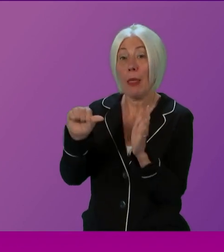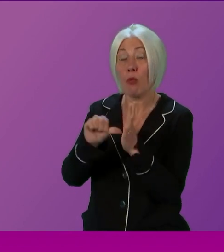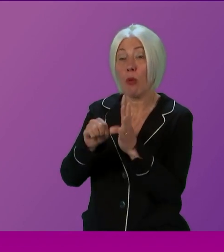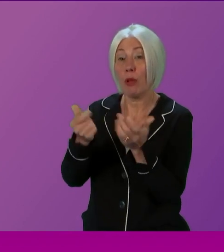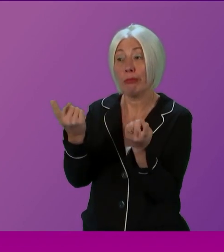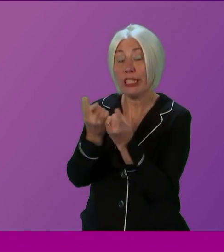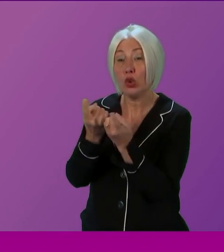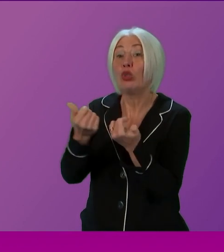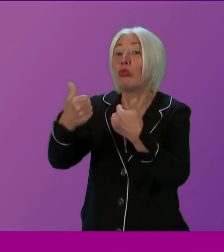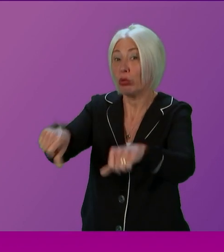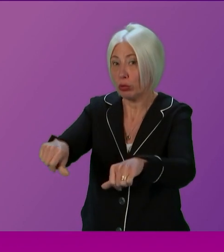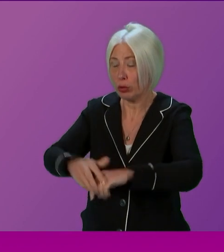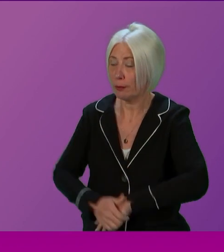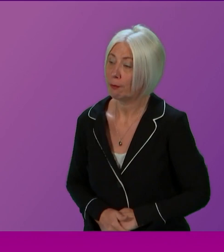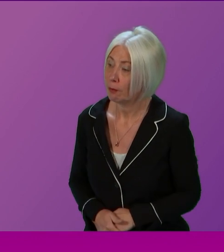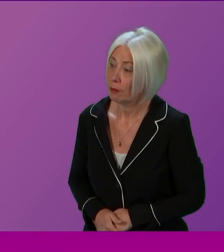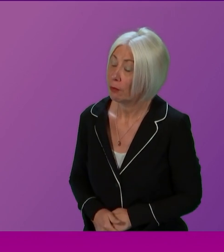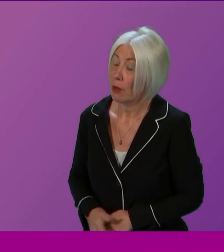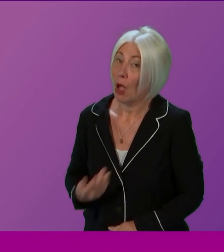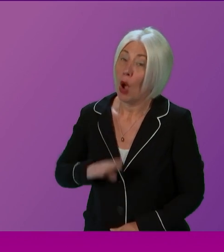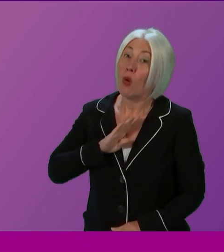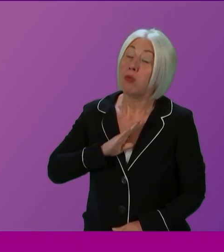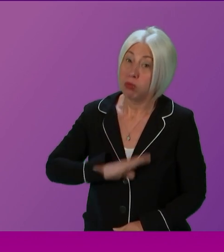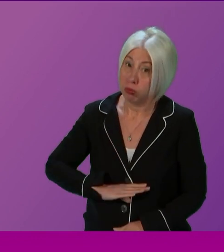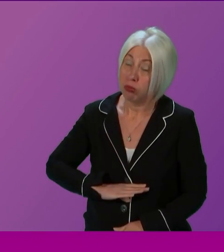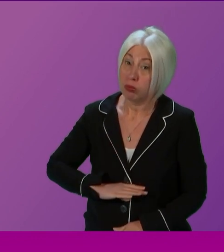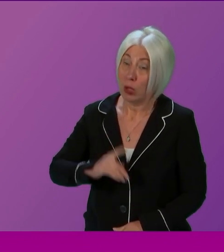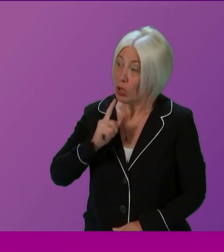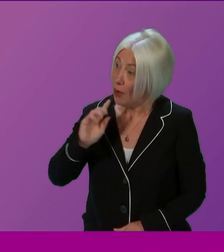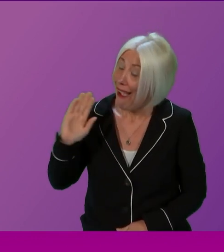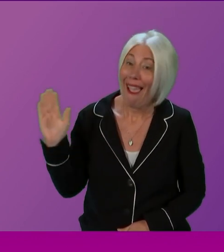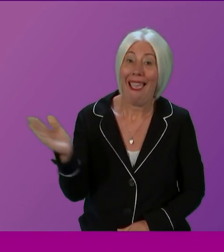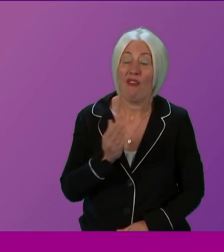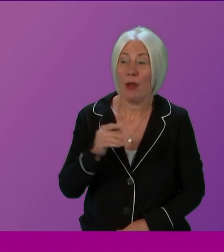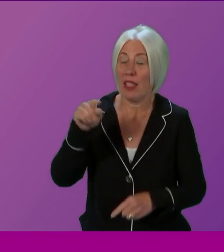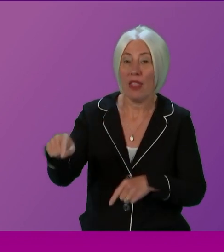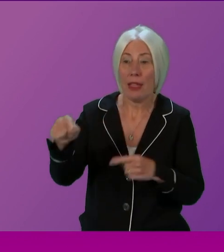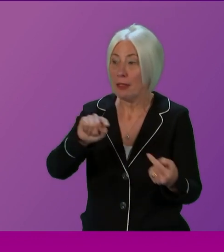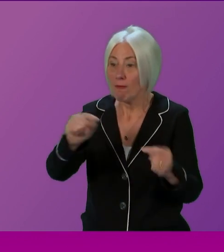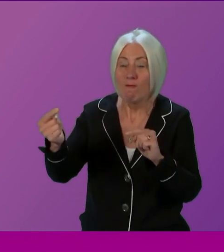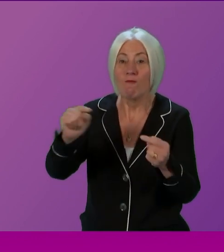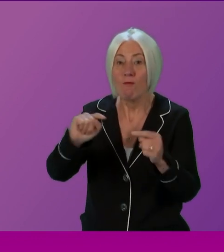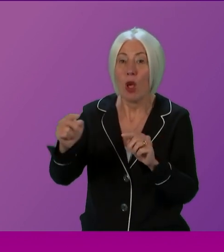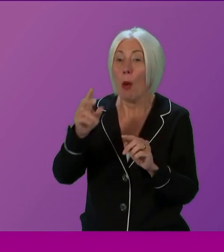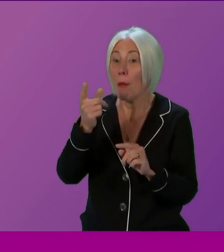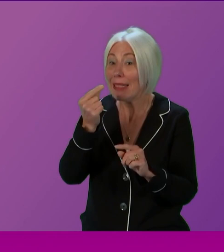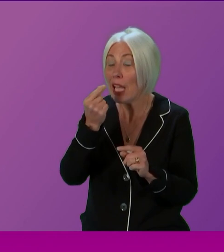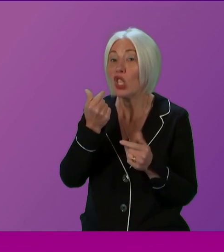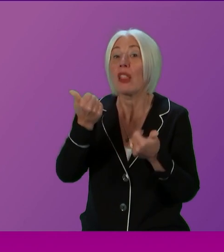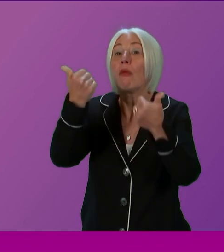It is a great relief to everyone involved that the dispute finally looks like it is over. However, is